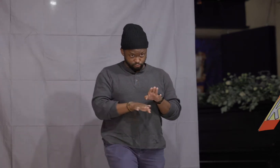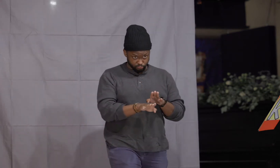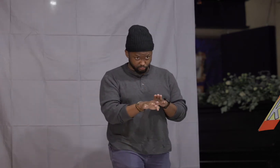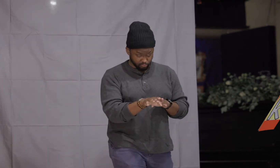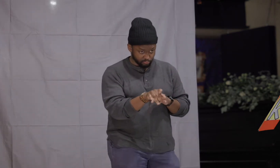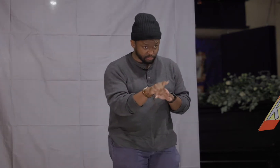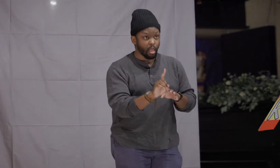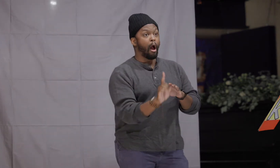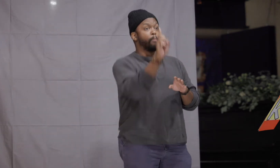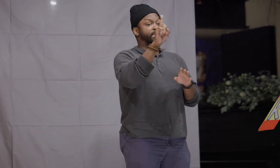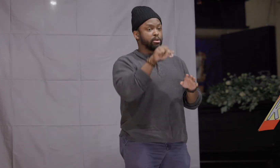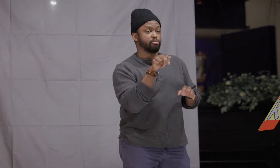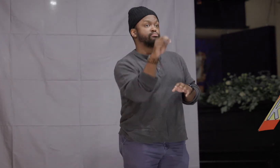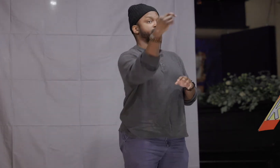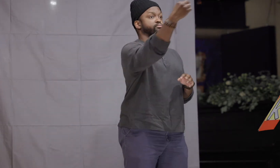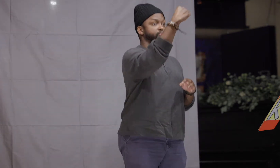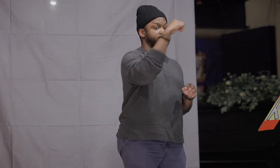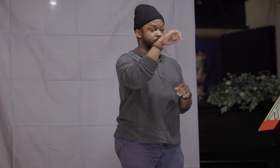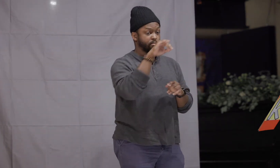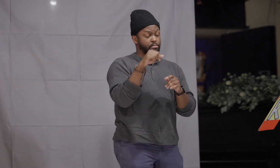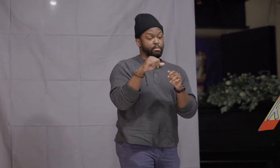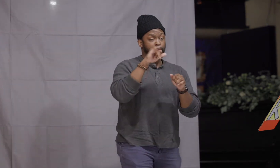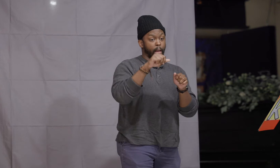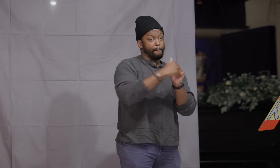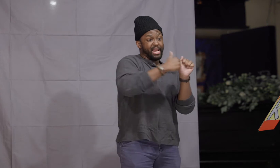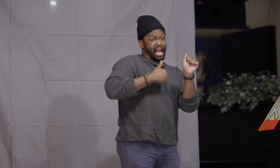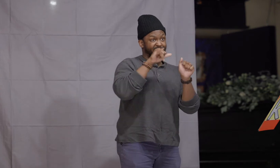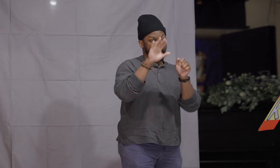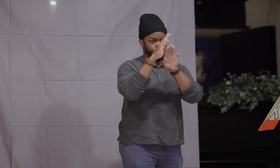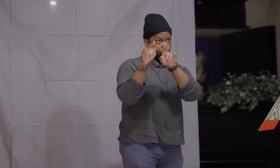up to the first bedroom that you actually stepped down into.